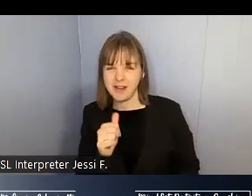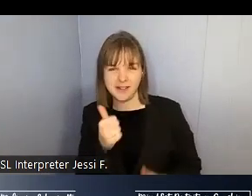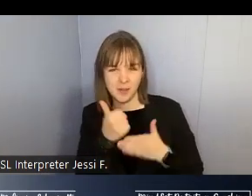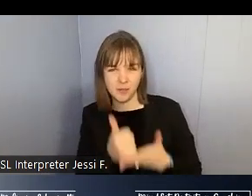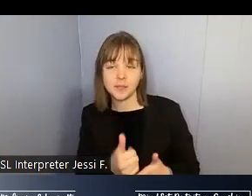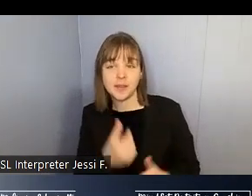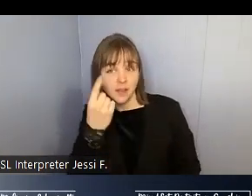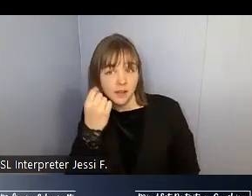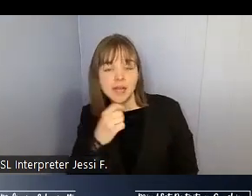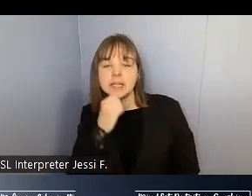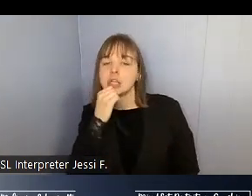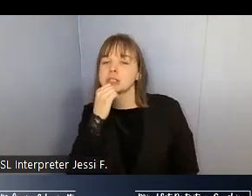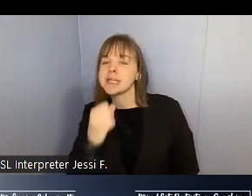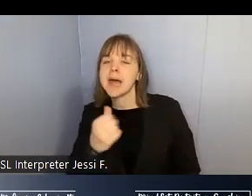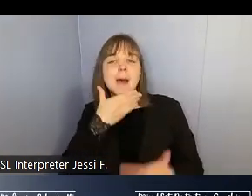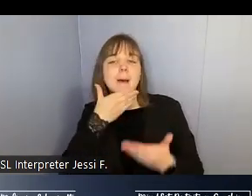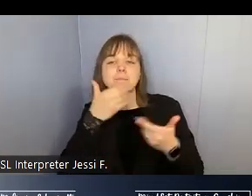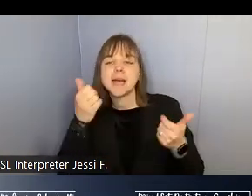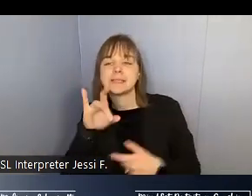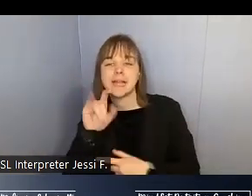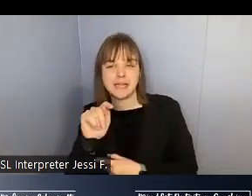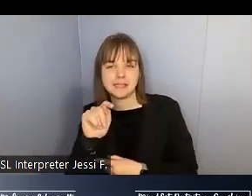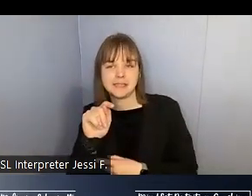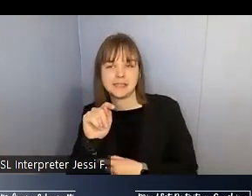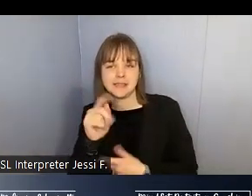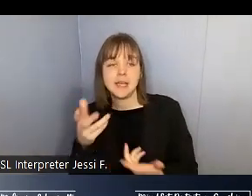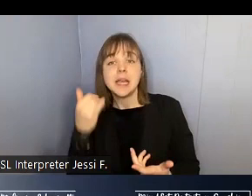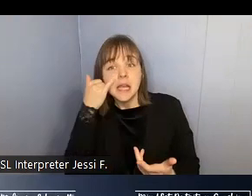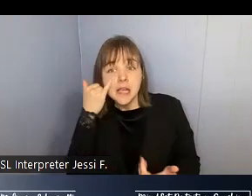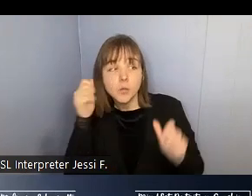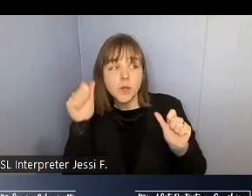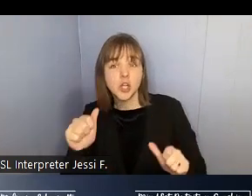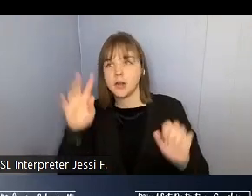If there was a one-size-fits-all diet and it worked for long-term sustainable change,